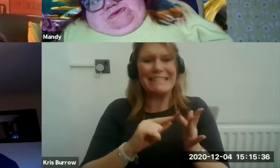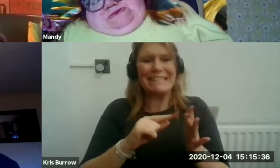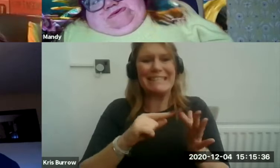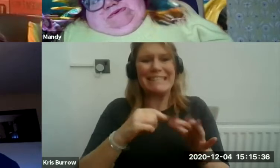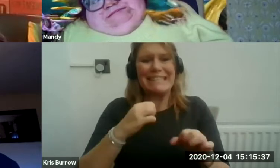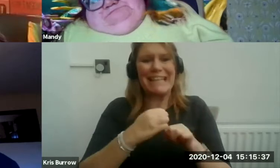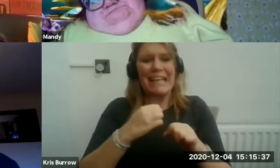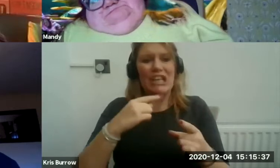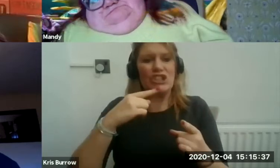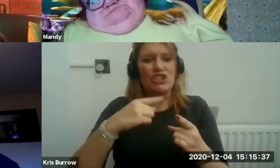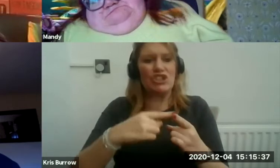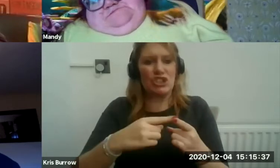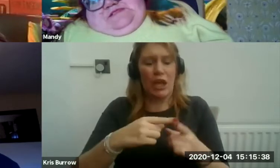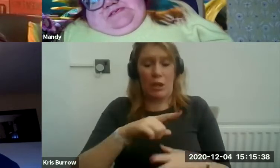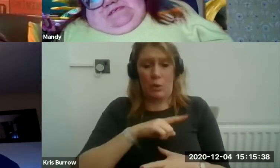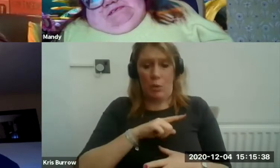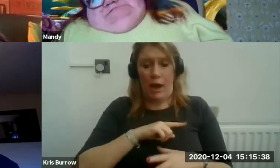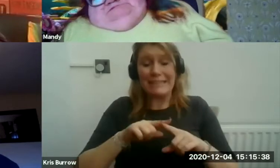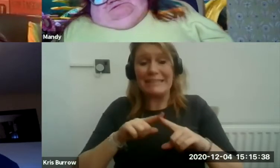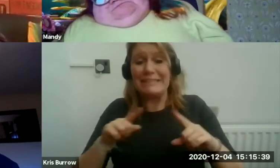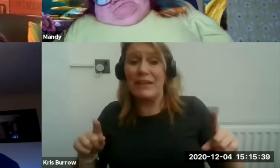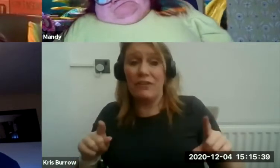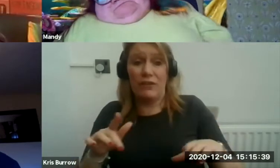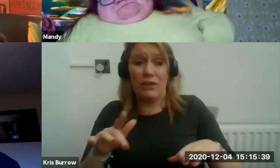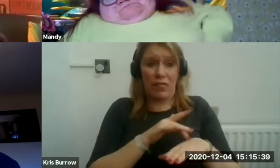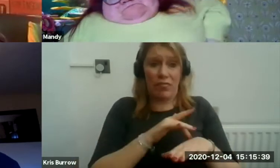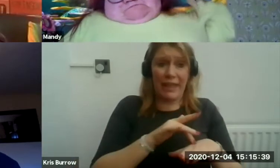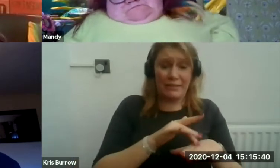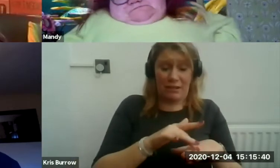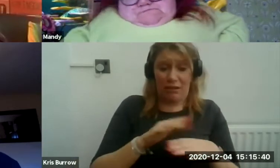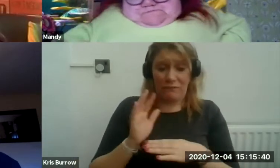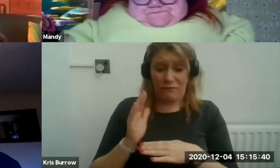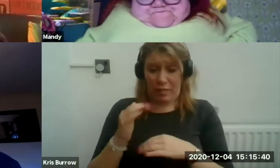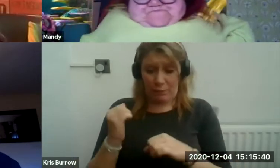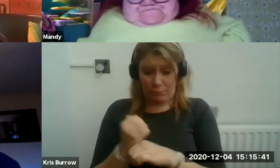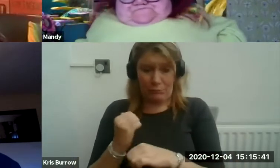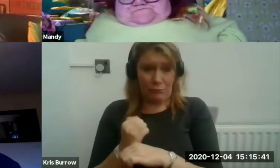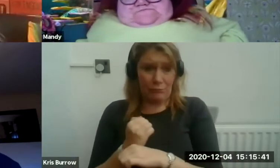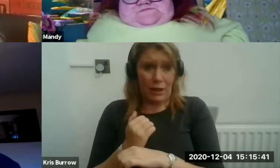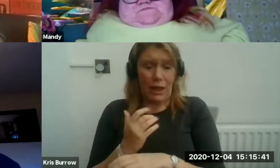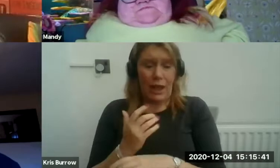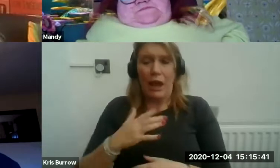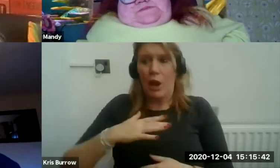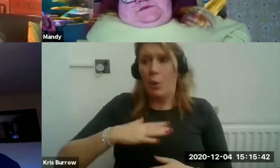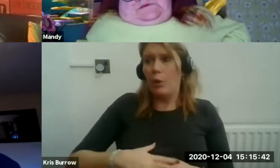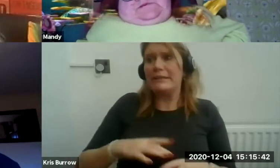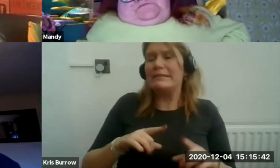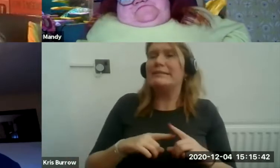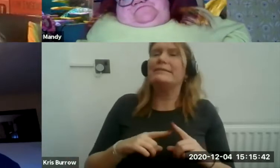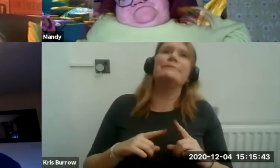a very different form to theatre, and, also, I wanted a different, to have a much